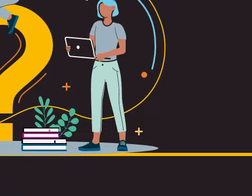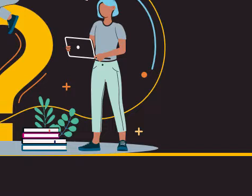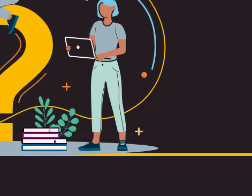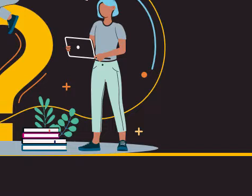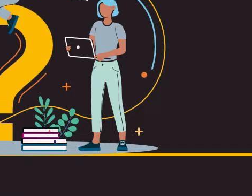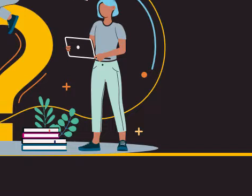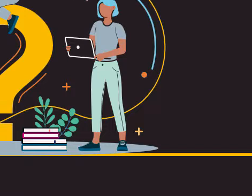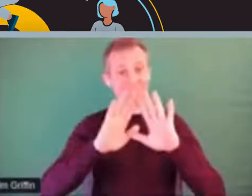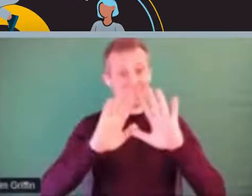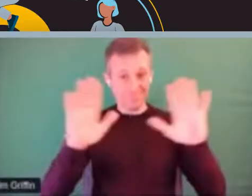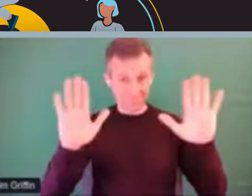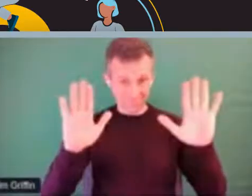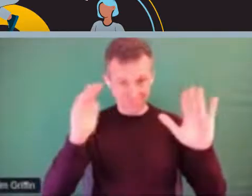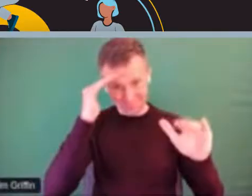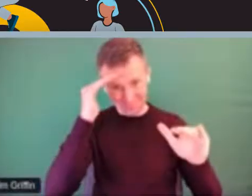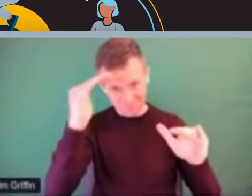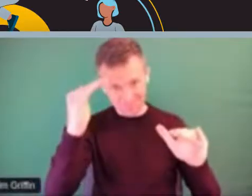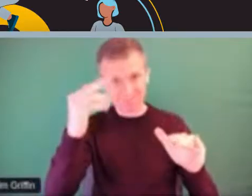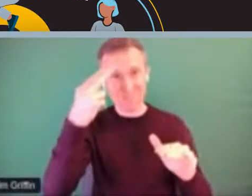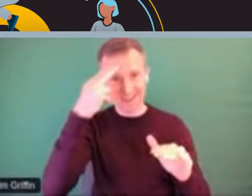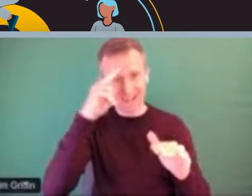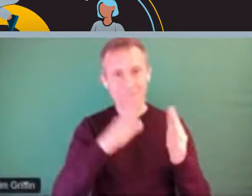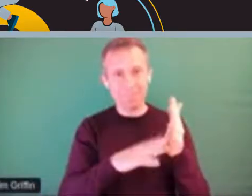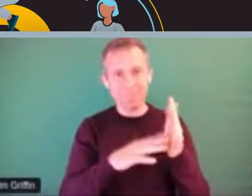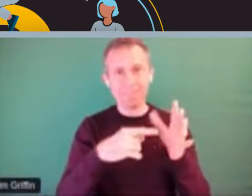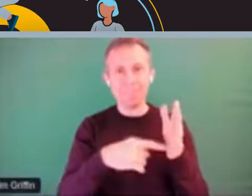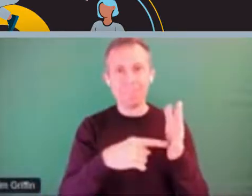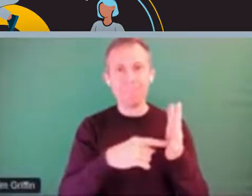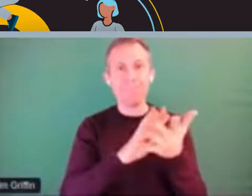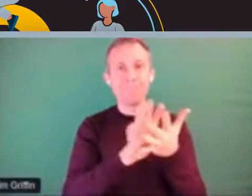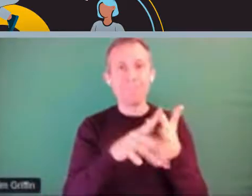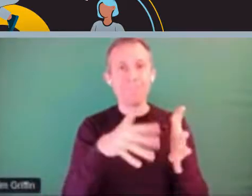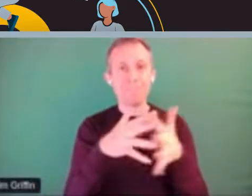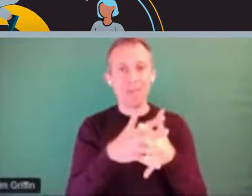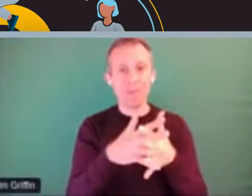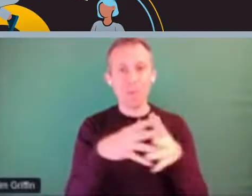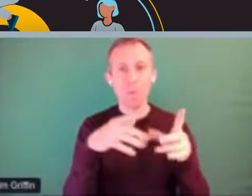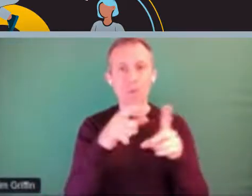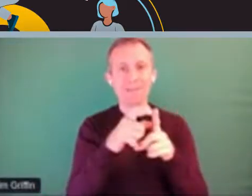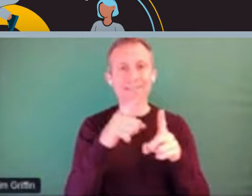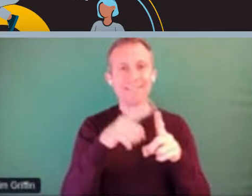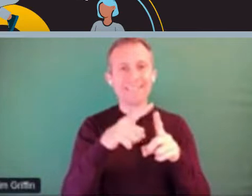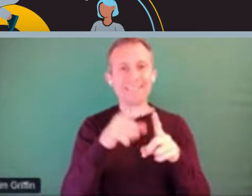Hi everyone, I'm Matthew Deeprose from the University of Southampton.